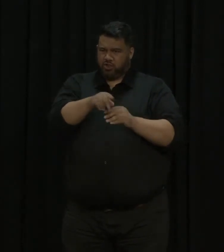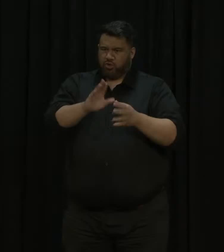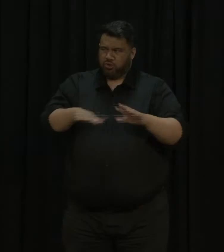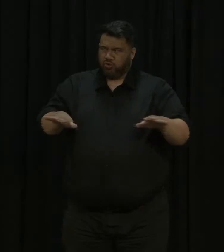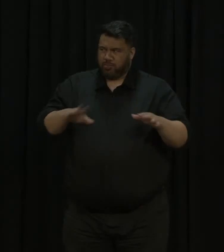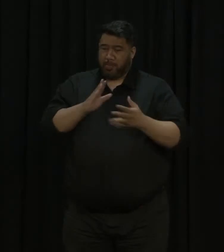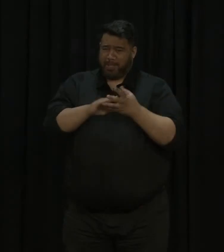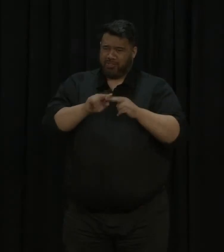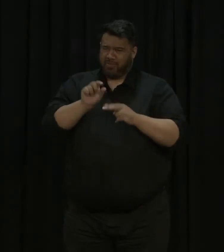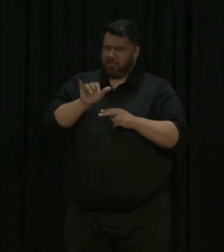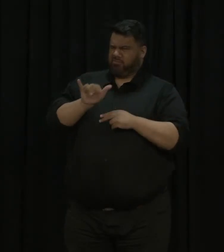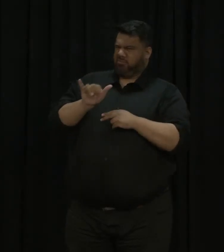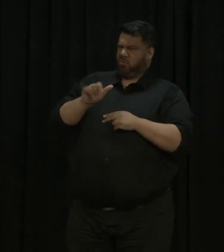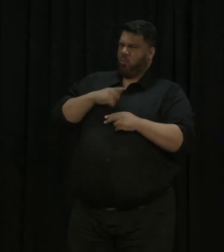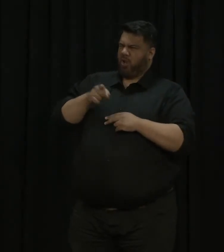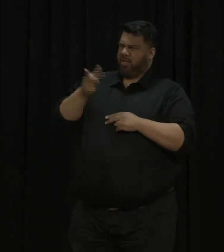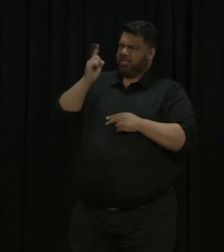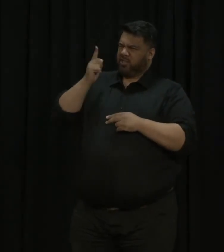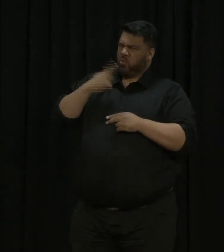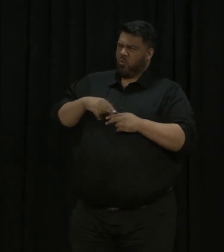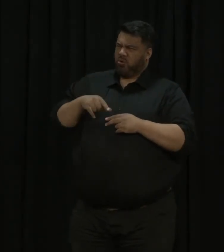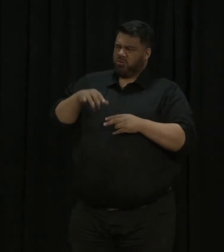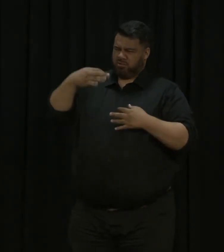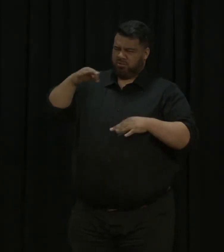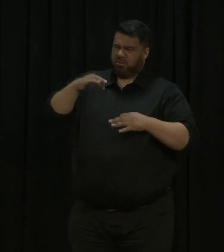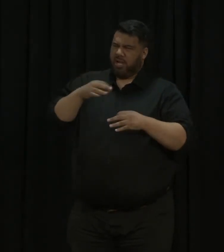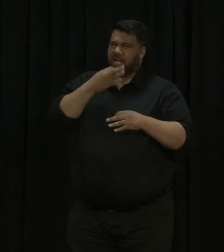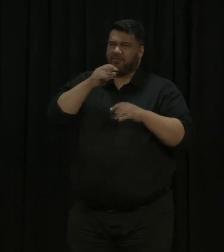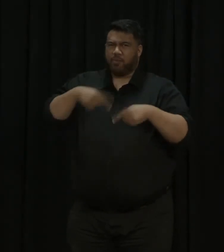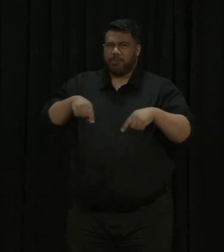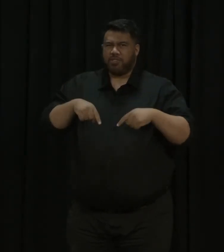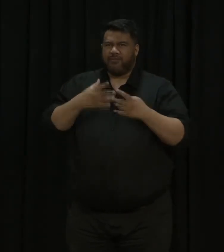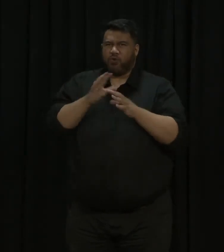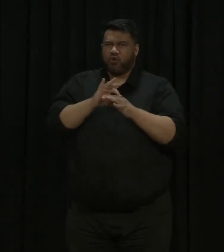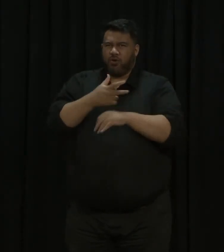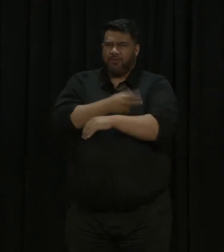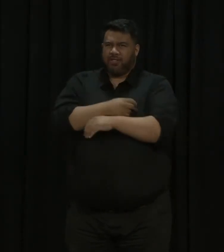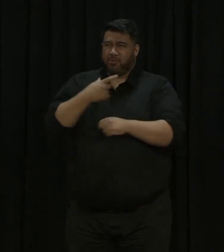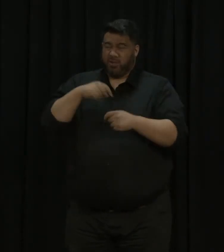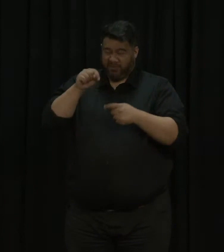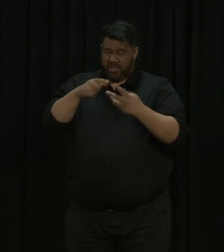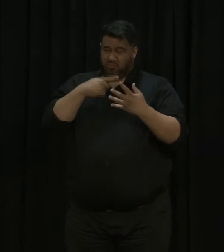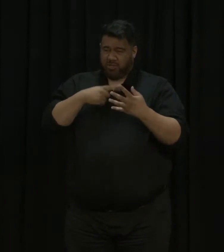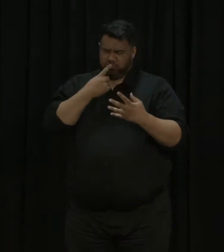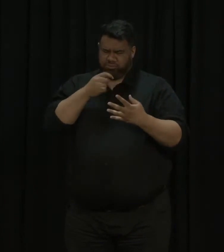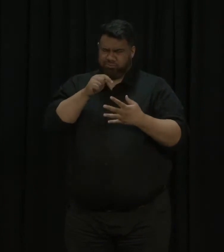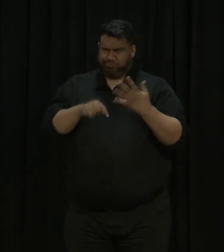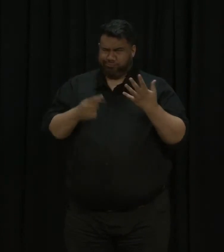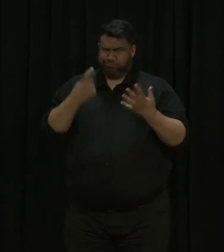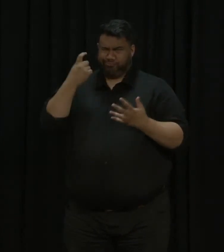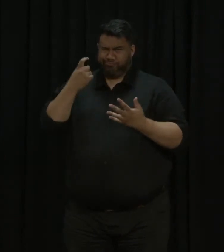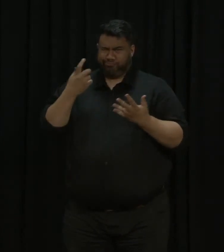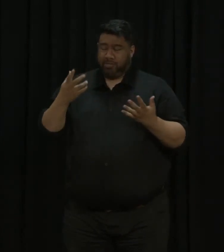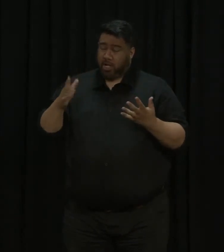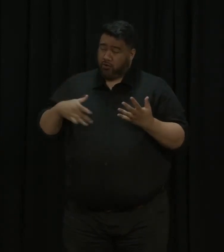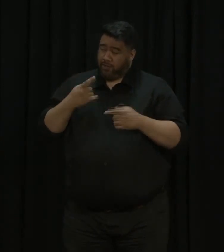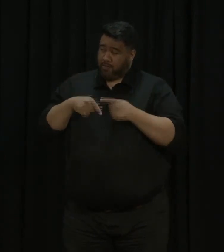education. Ultimately little anecdote and it's hard to make or cast